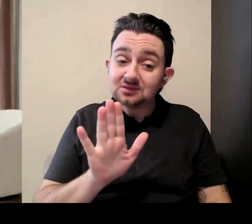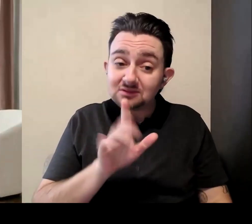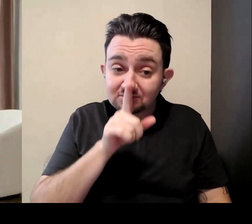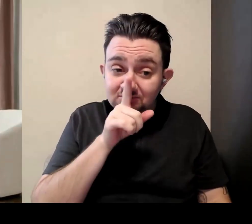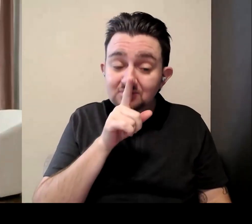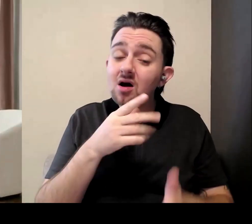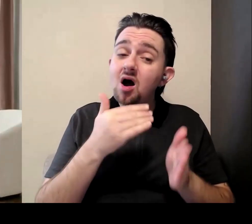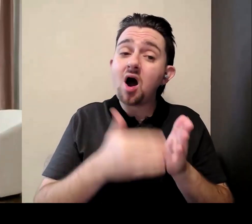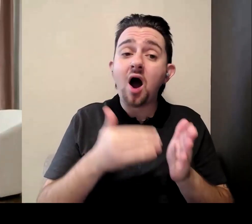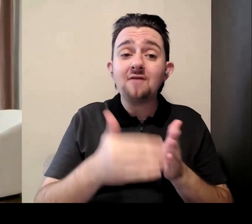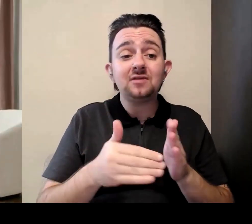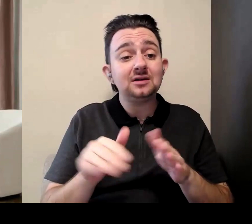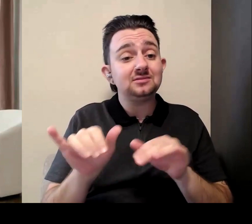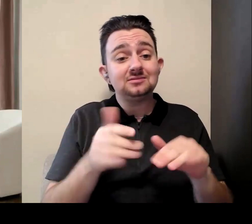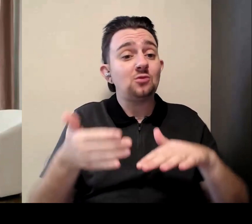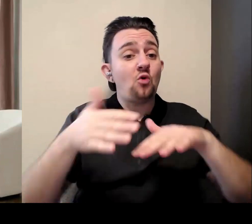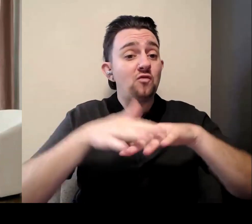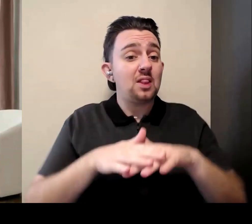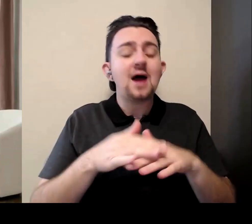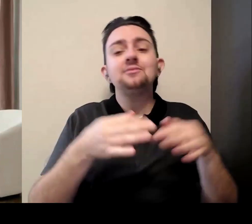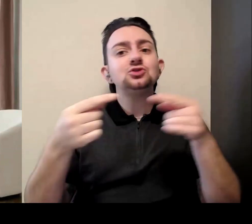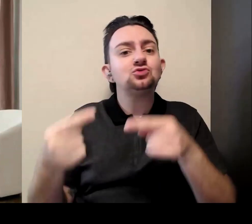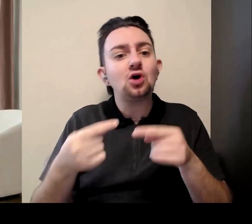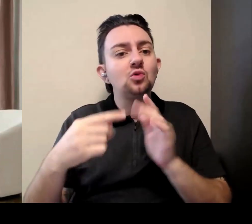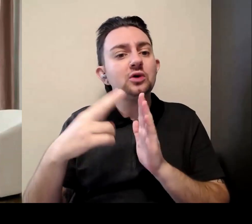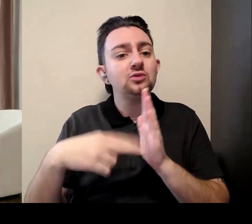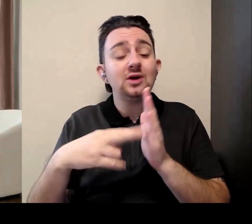80% of our kiddos who are SLD struggle in reading.